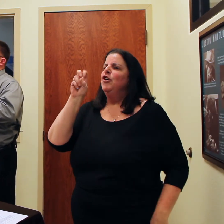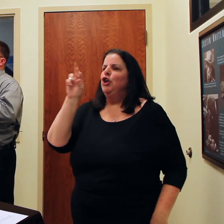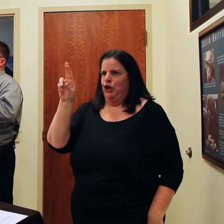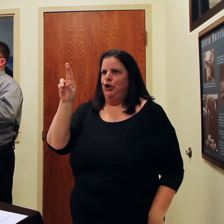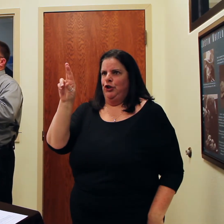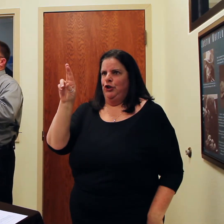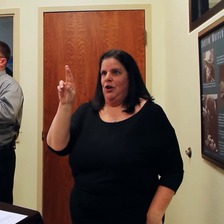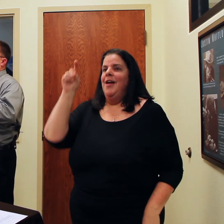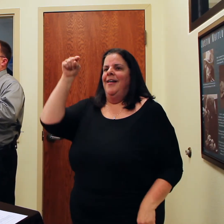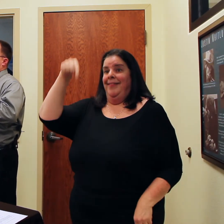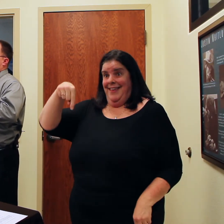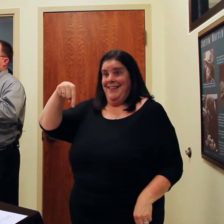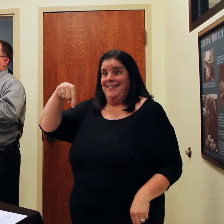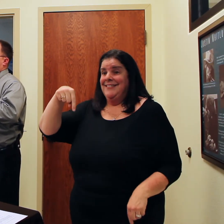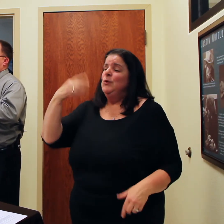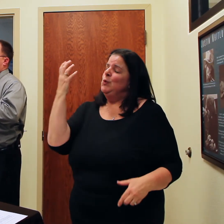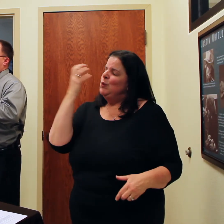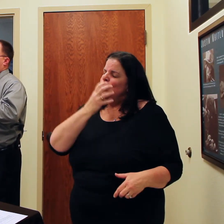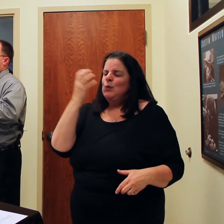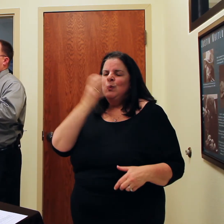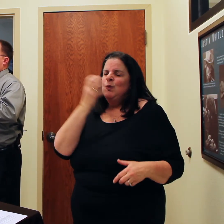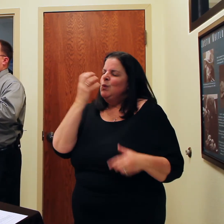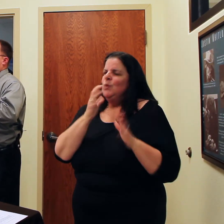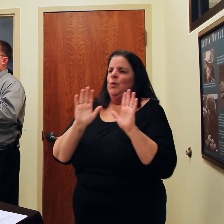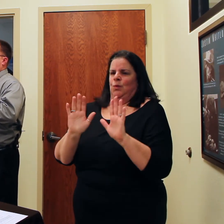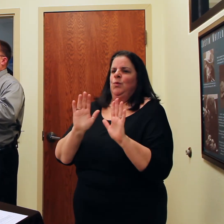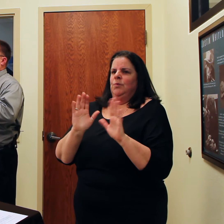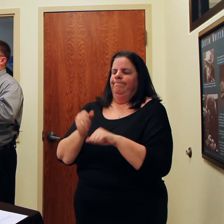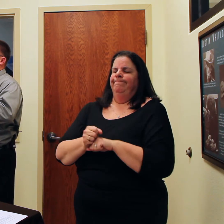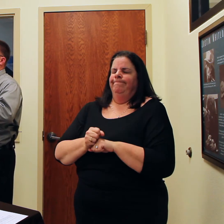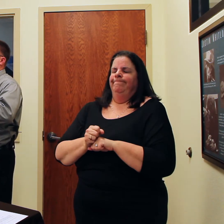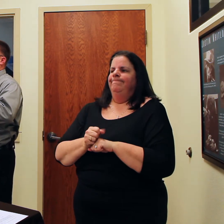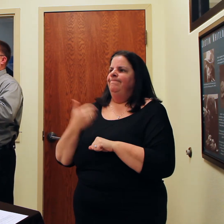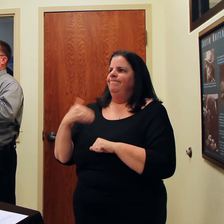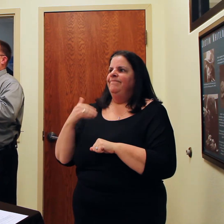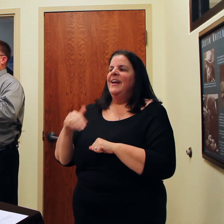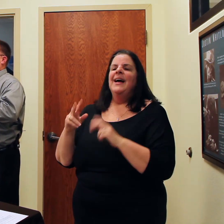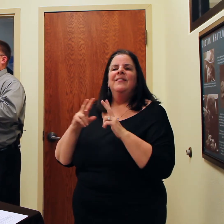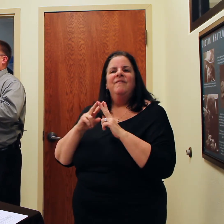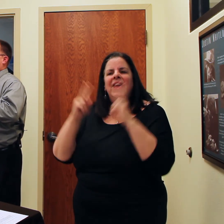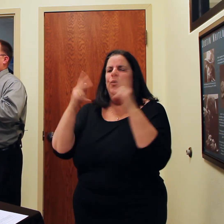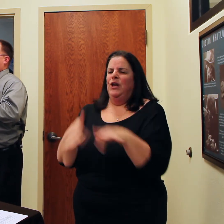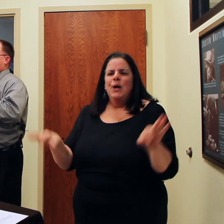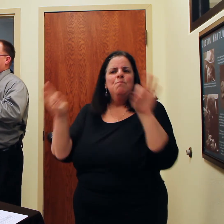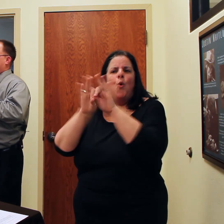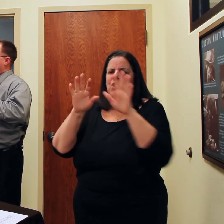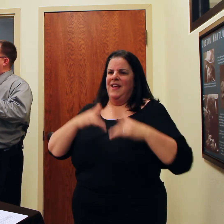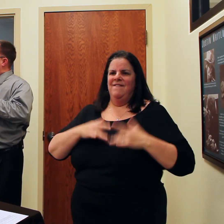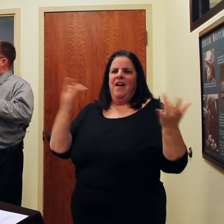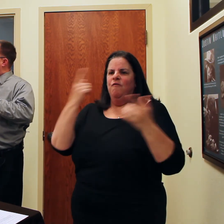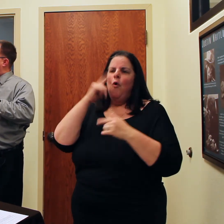This is really quite a momentous event for all of us in the community.